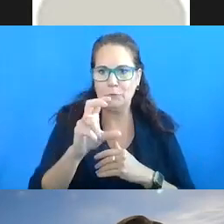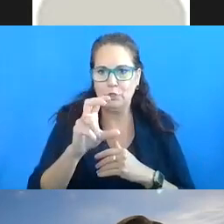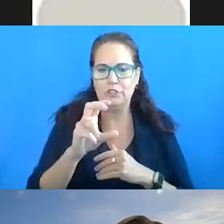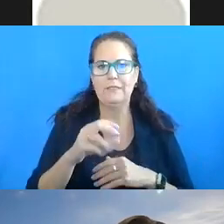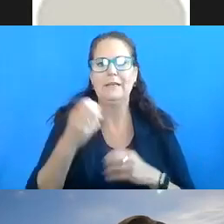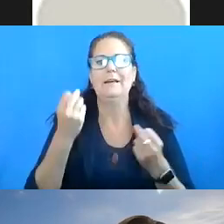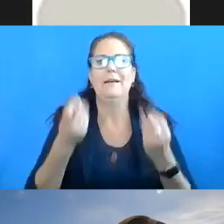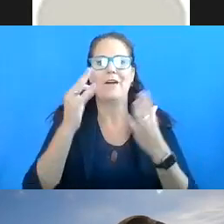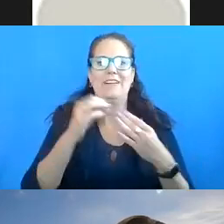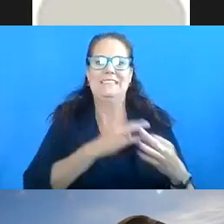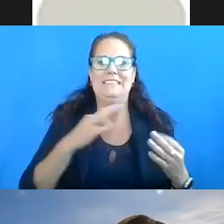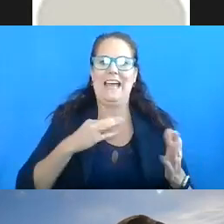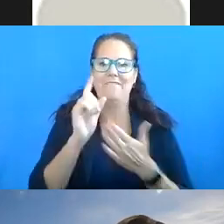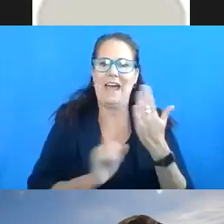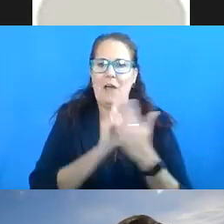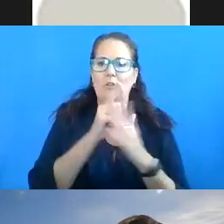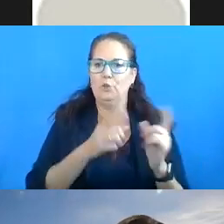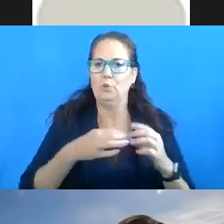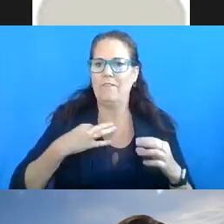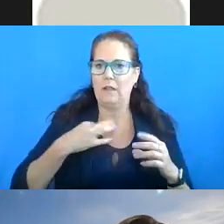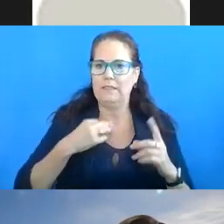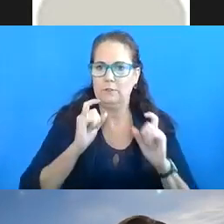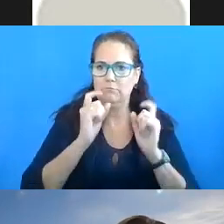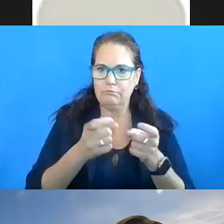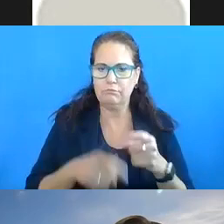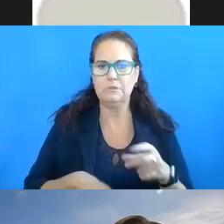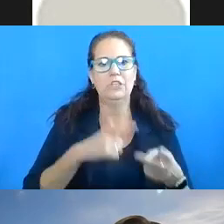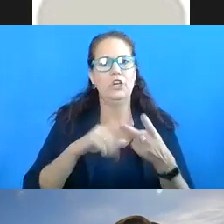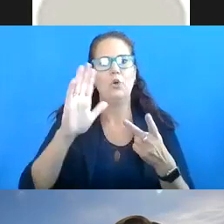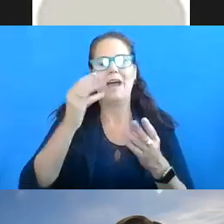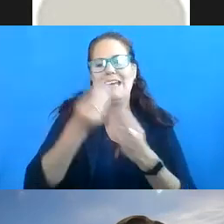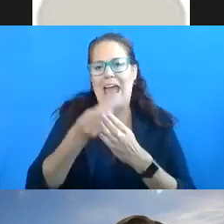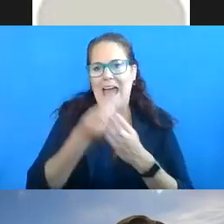hours that you contribute to the project, it could be your cash contribution if you have a little bit